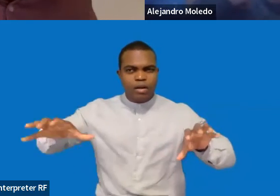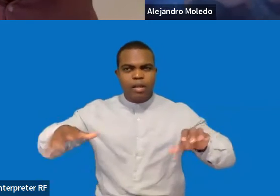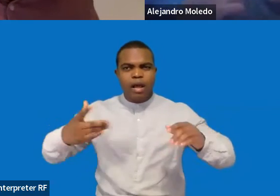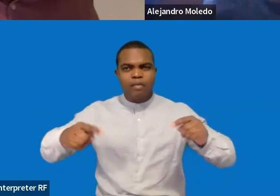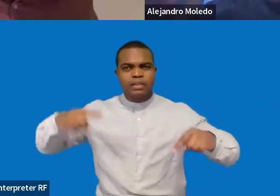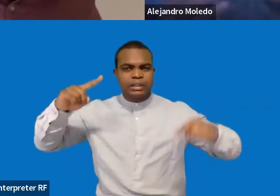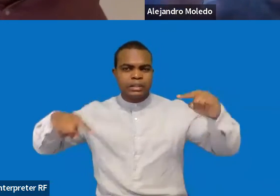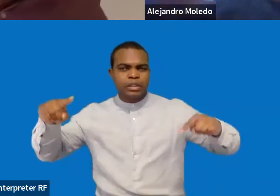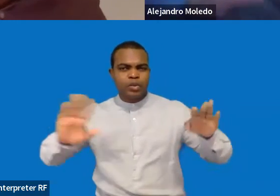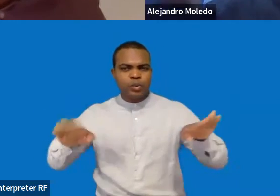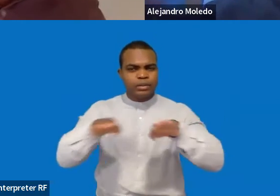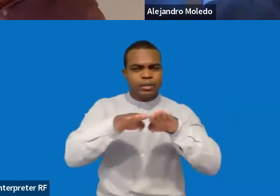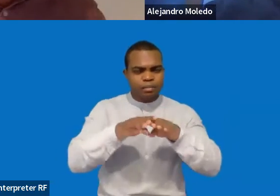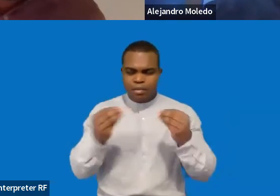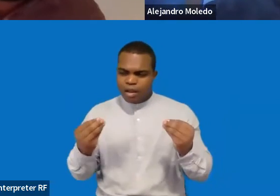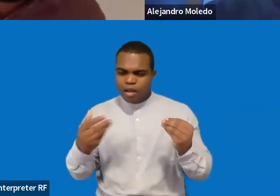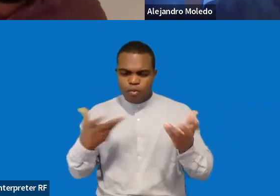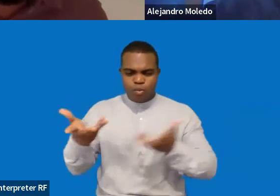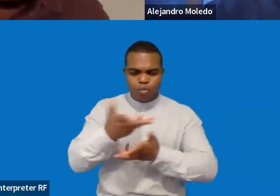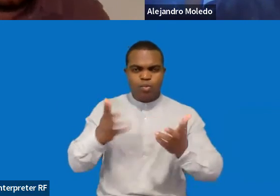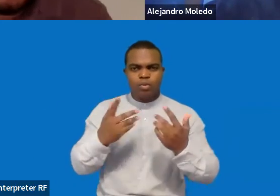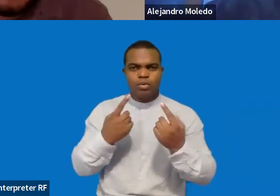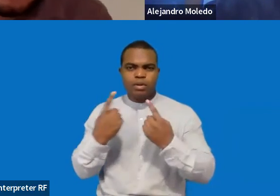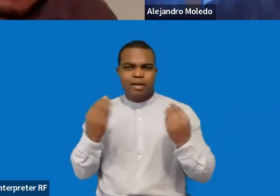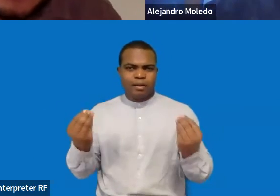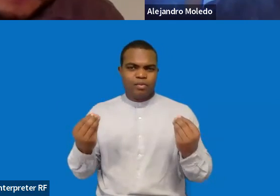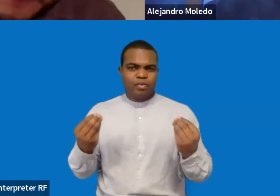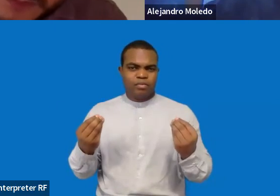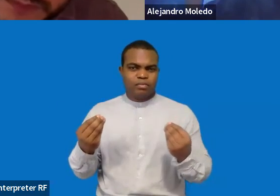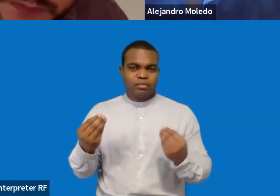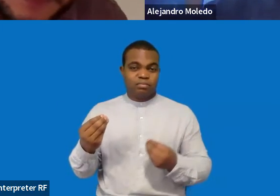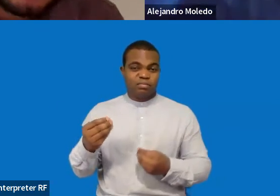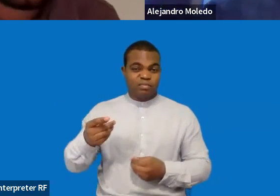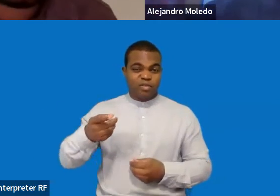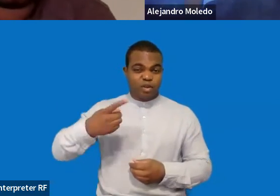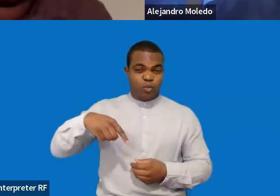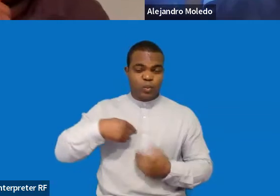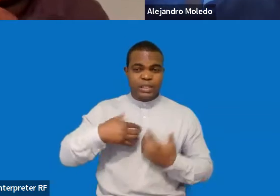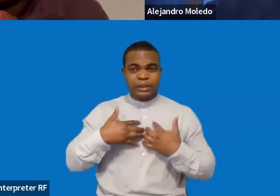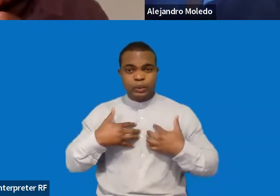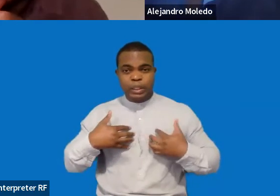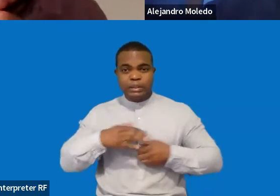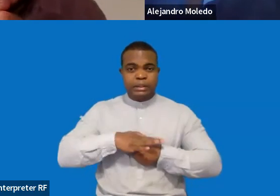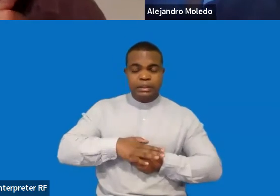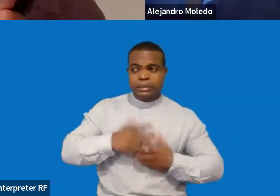after understanding this variety of circumstances in the full diversity of our continent